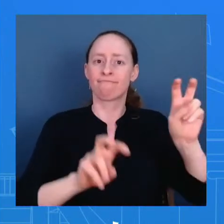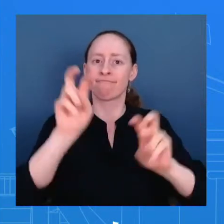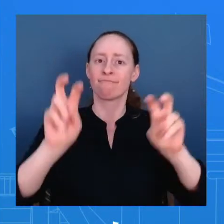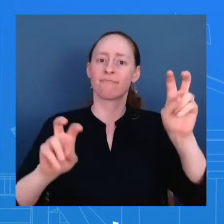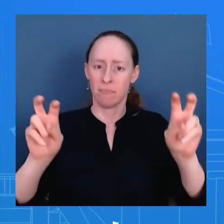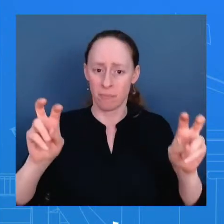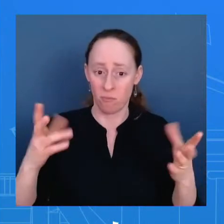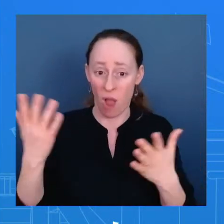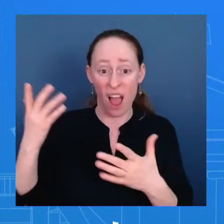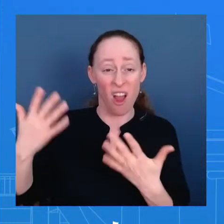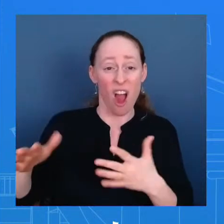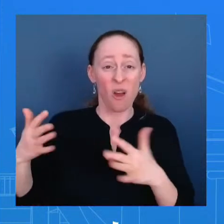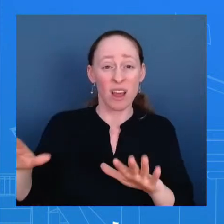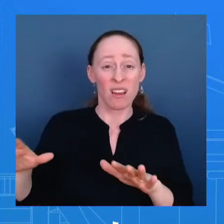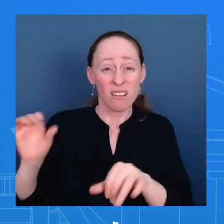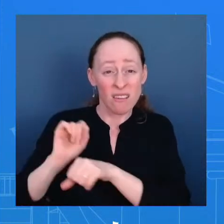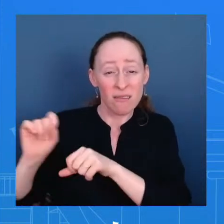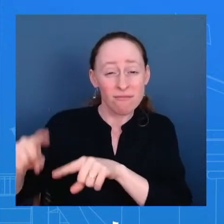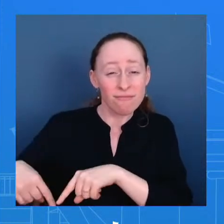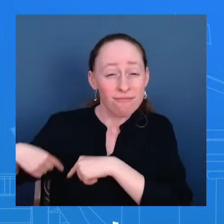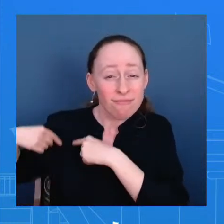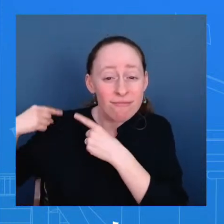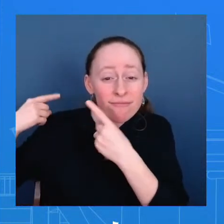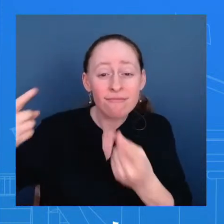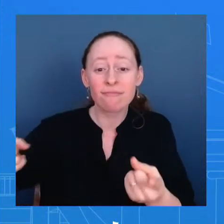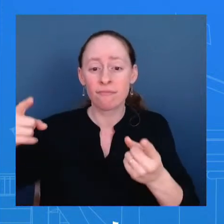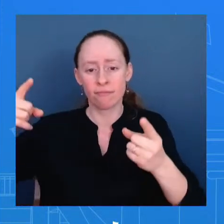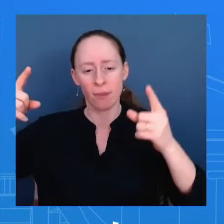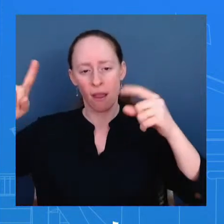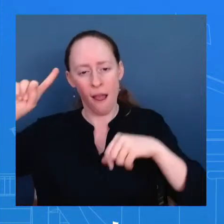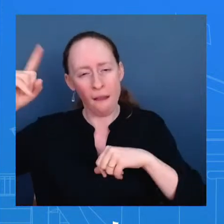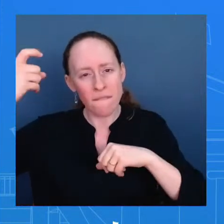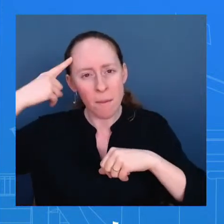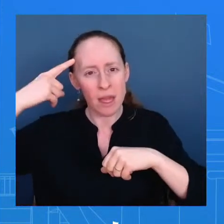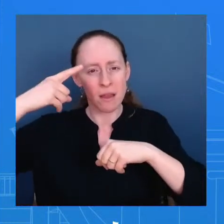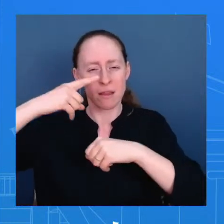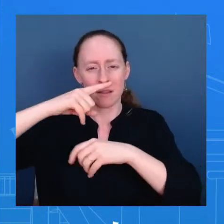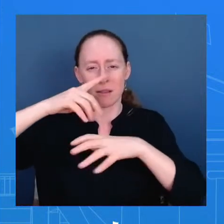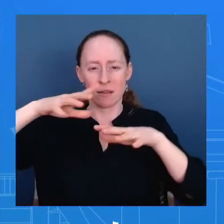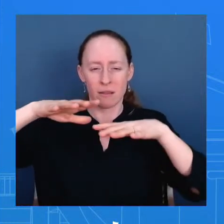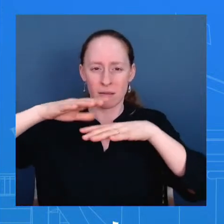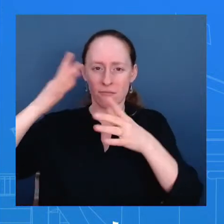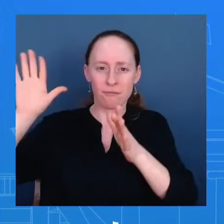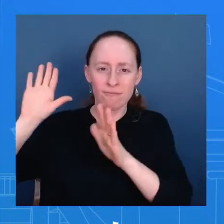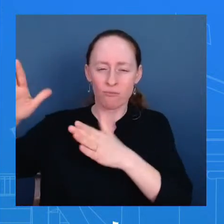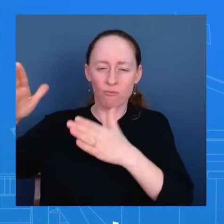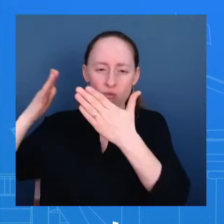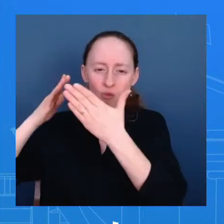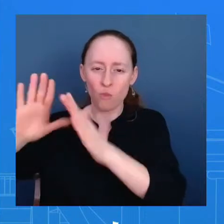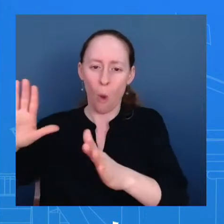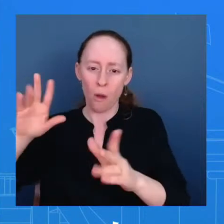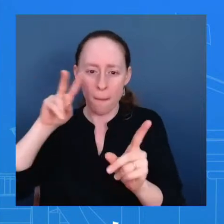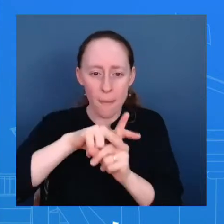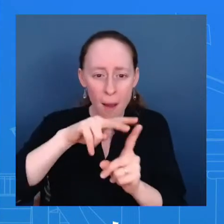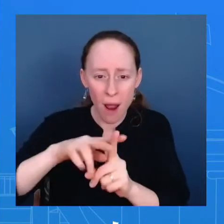a whole-of-society approach that -- that's yielding fruit. The Press: And when you talk about this kind of investment